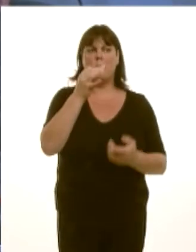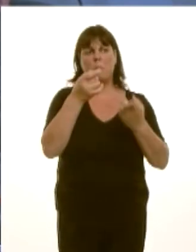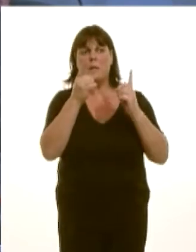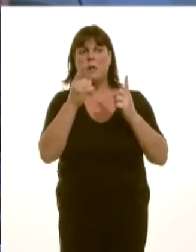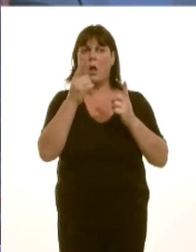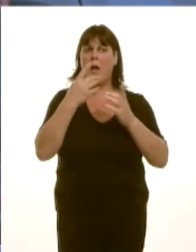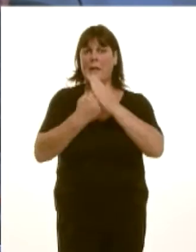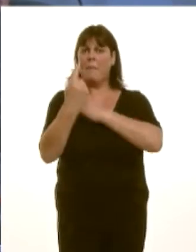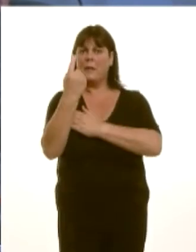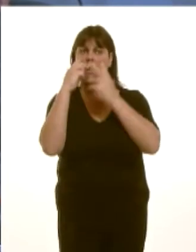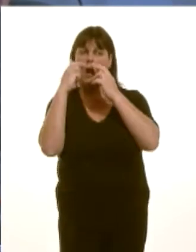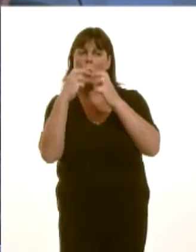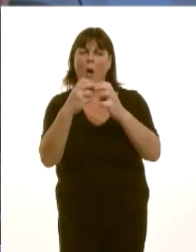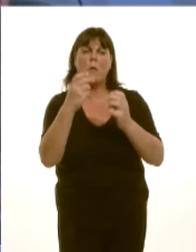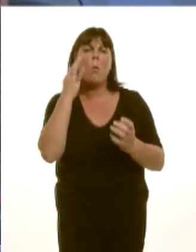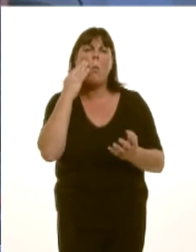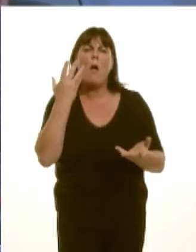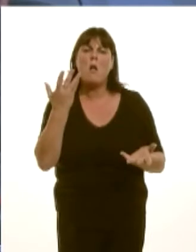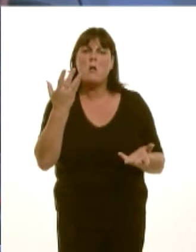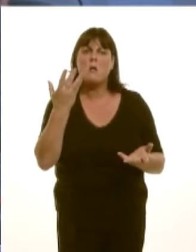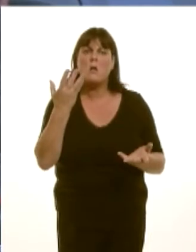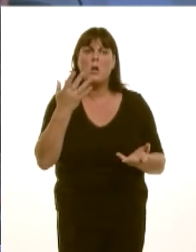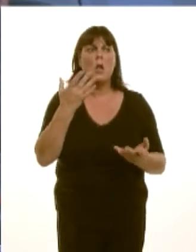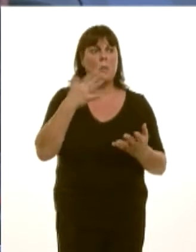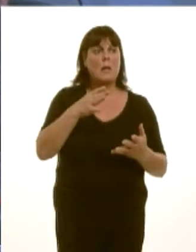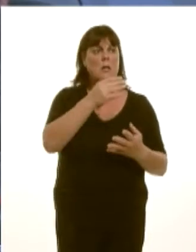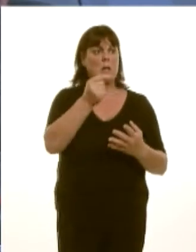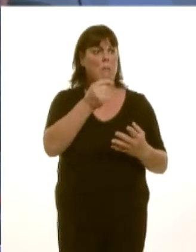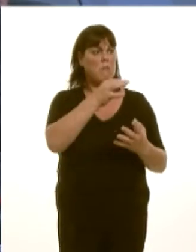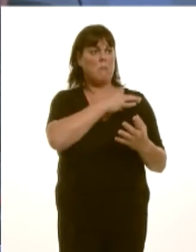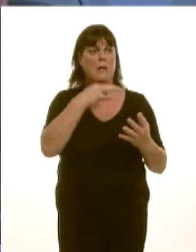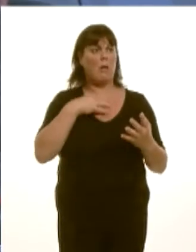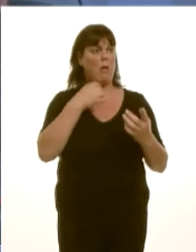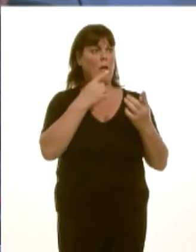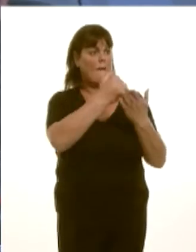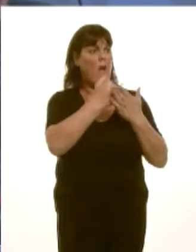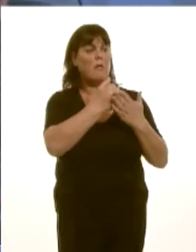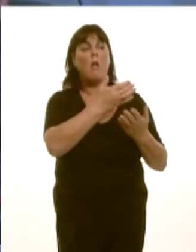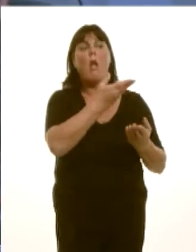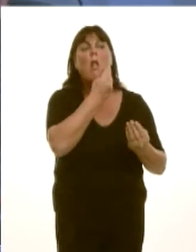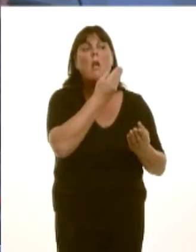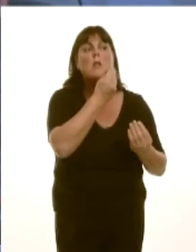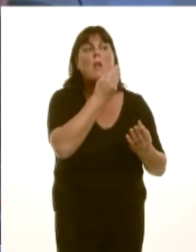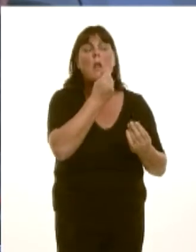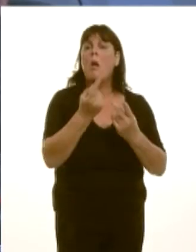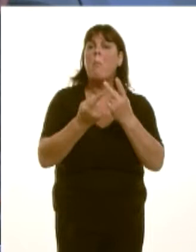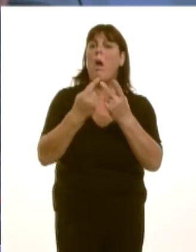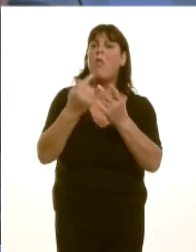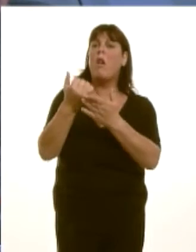As I said in my opening remarks, you are prepared to listen to some clinical advice, but when it does not suit you, you are not prepared to listen to what is good for the NHS in Wales.